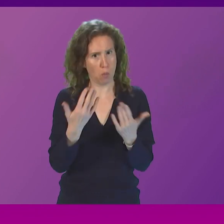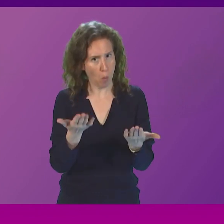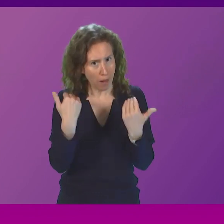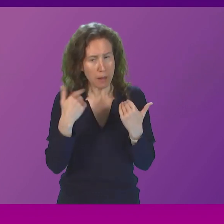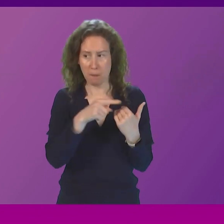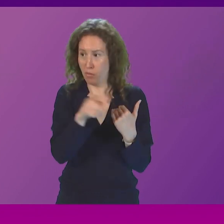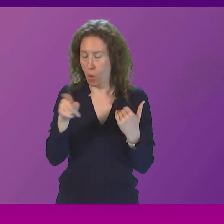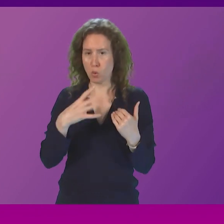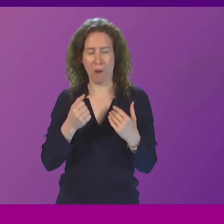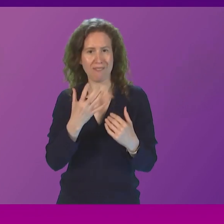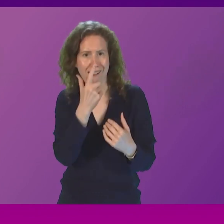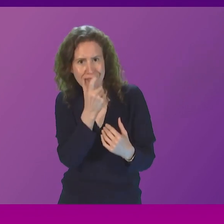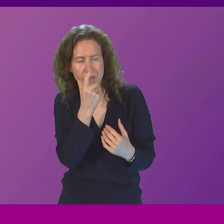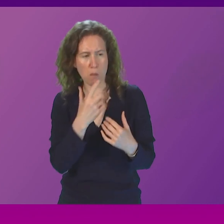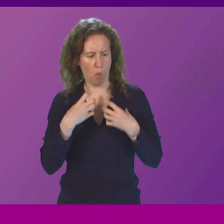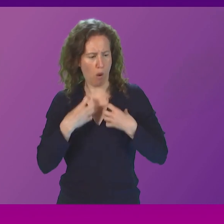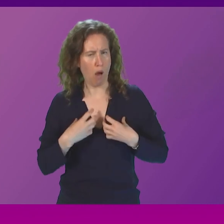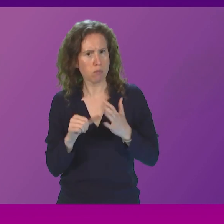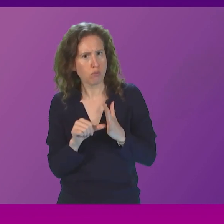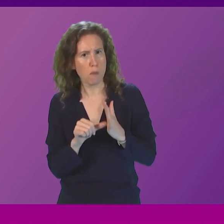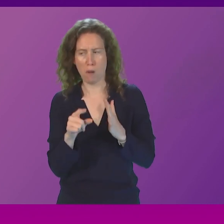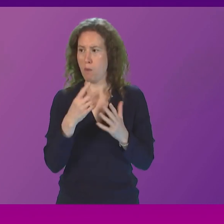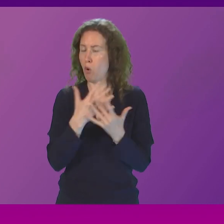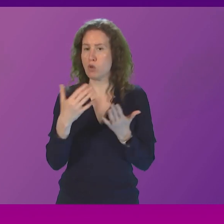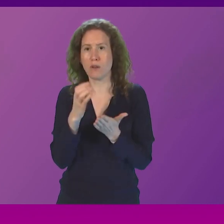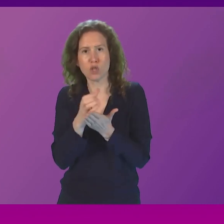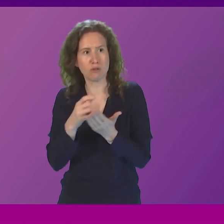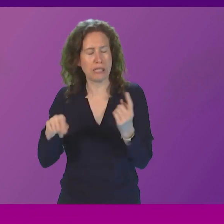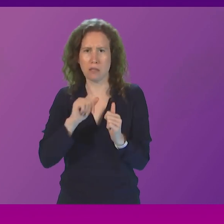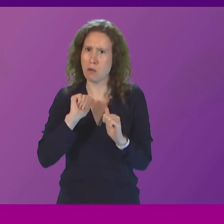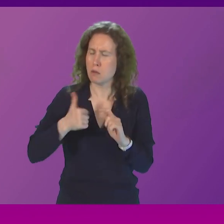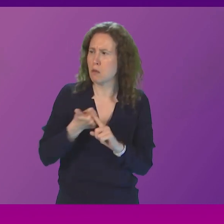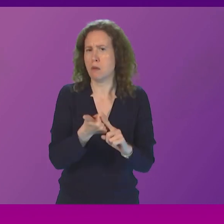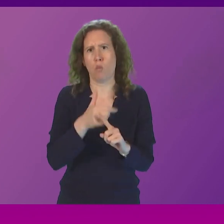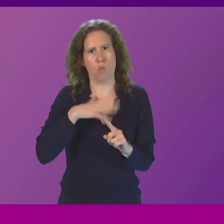UK, as well as many other third sector organisations with an interest in public health.